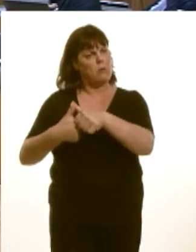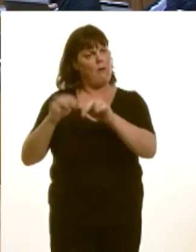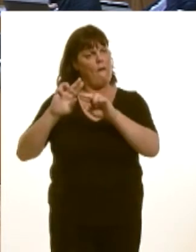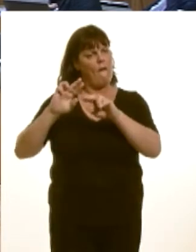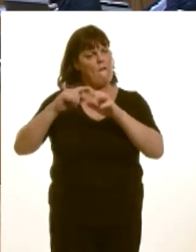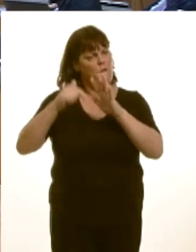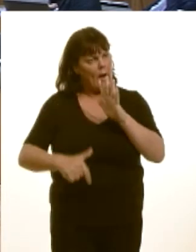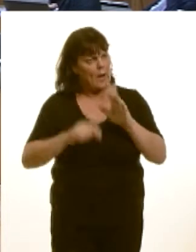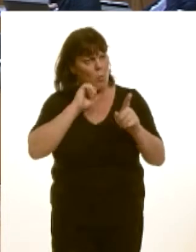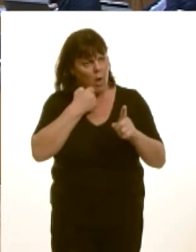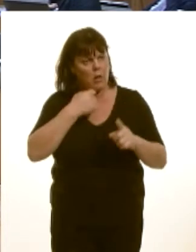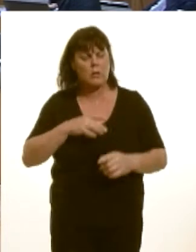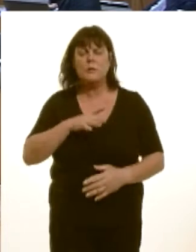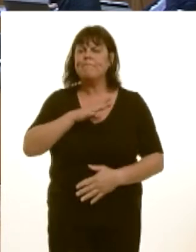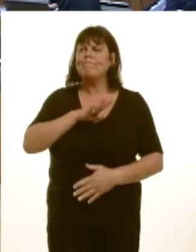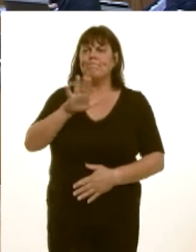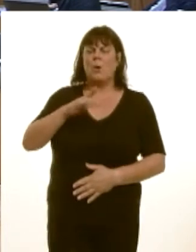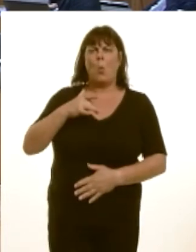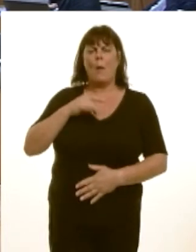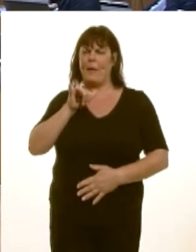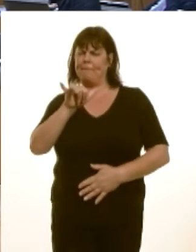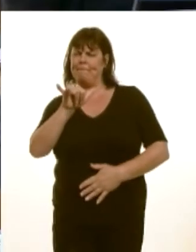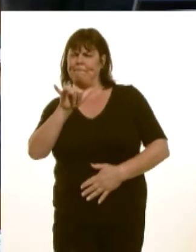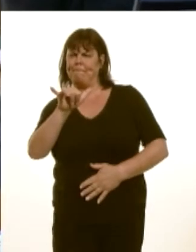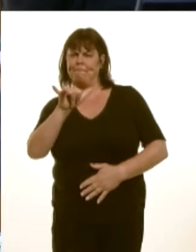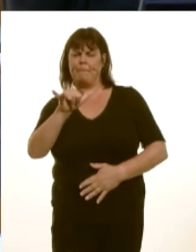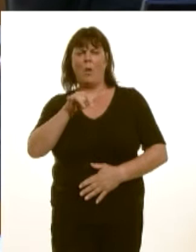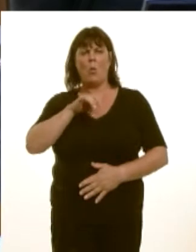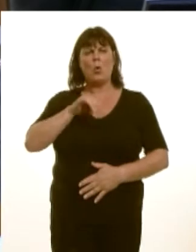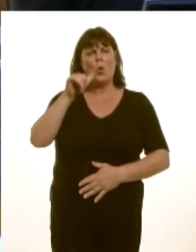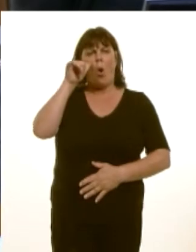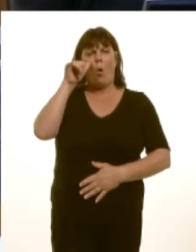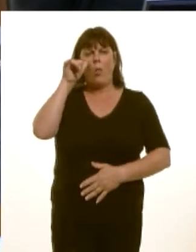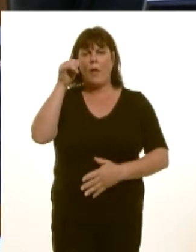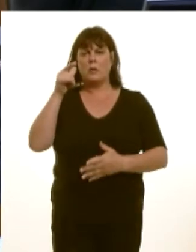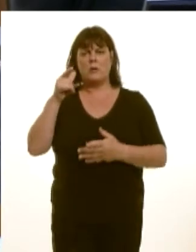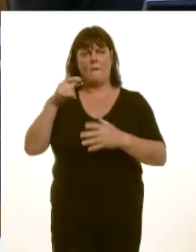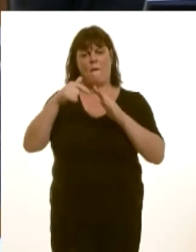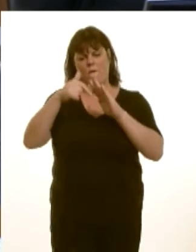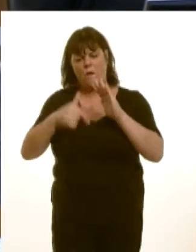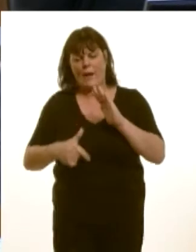Of course, the planning issues surrounding fracking are not devolved and that precautionary approach has not changed.